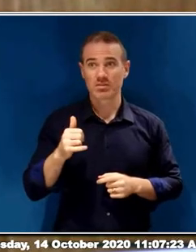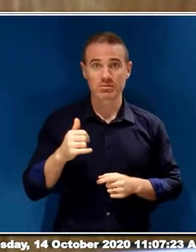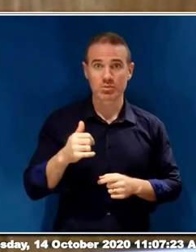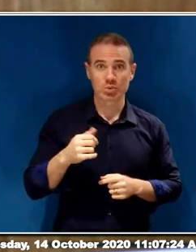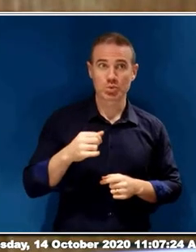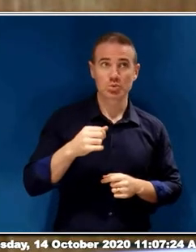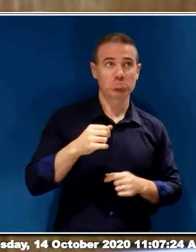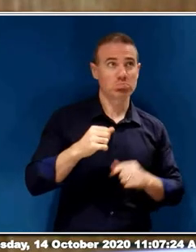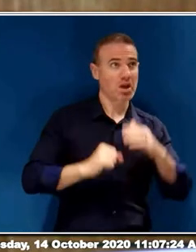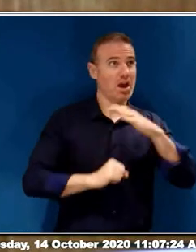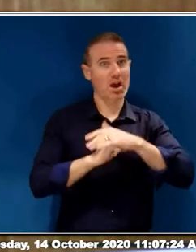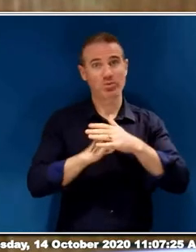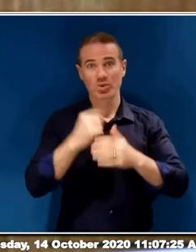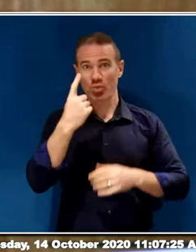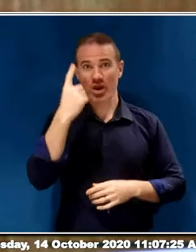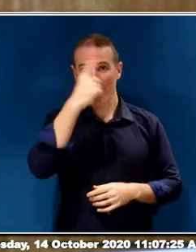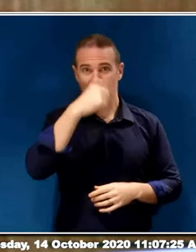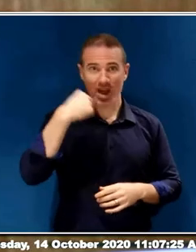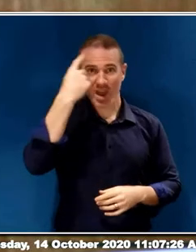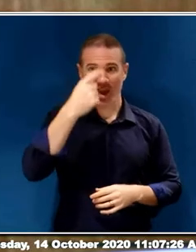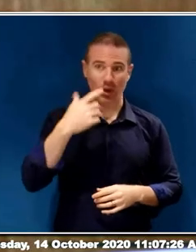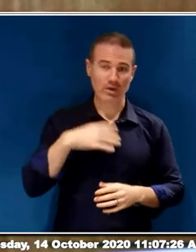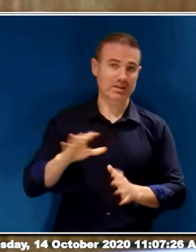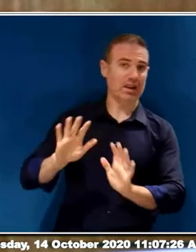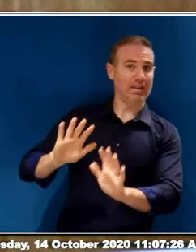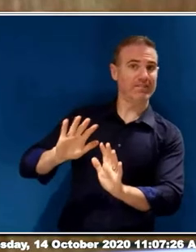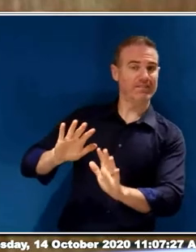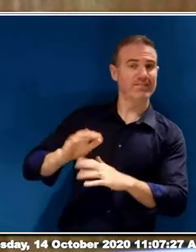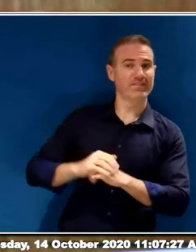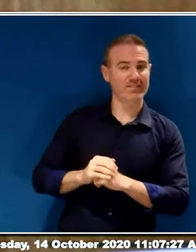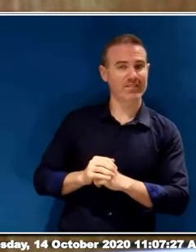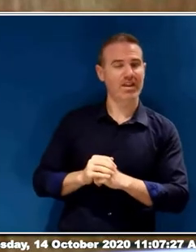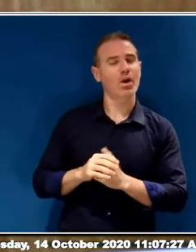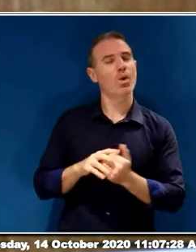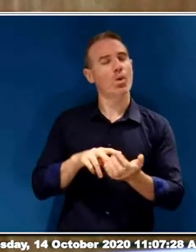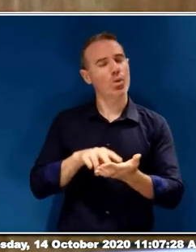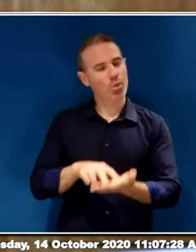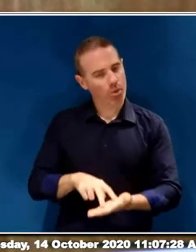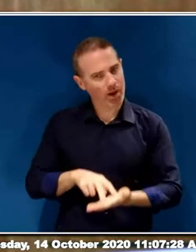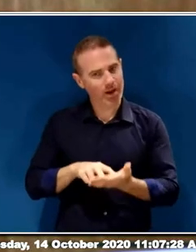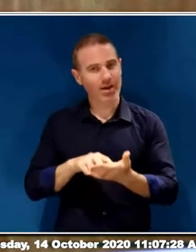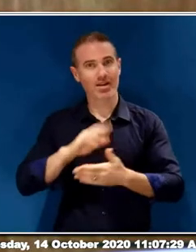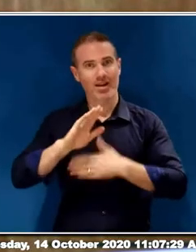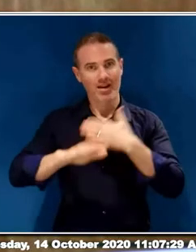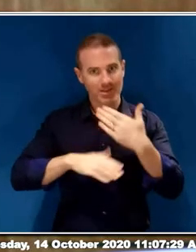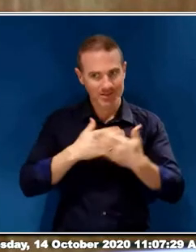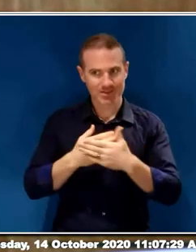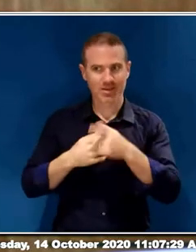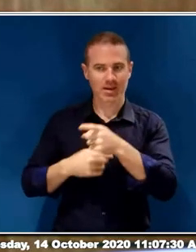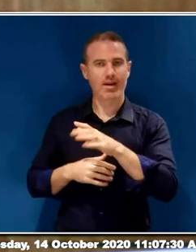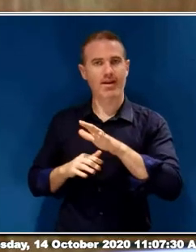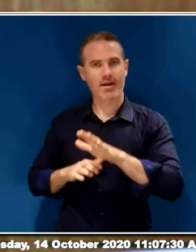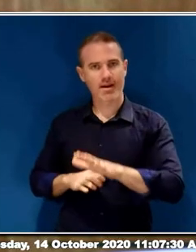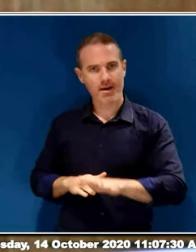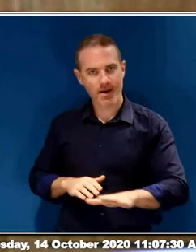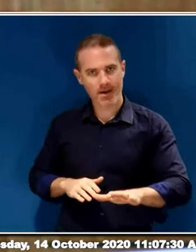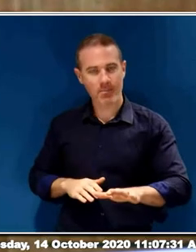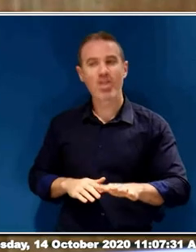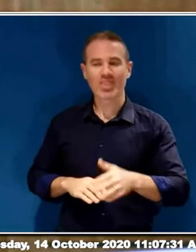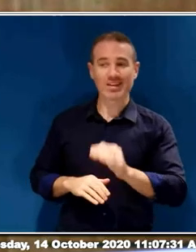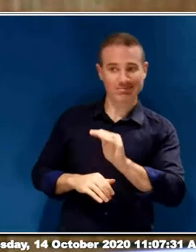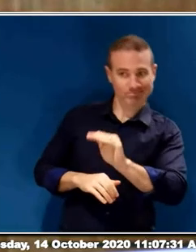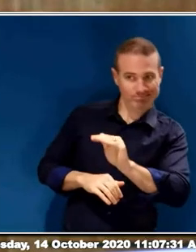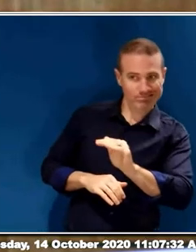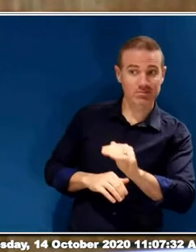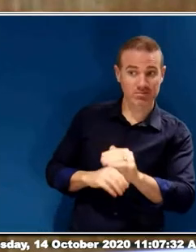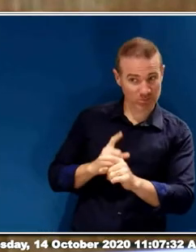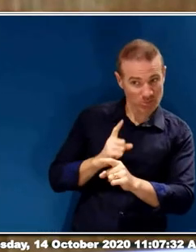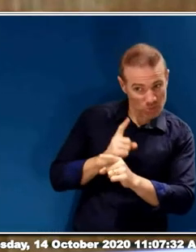Wait until Kobe is calm and then speak to him about the situation, rather than